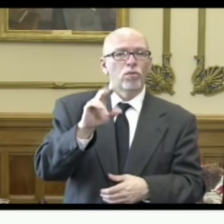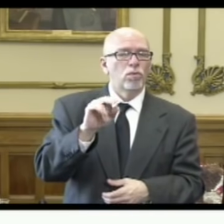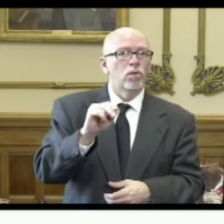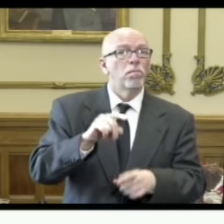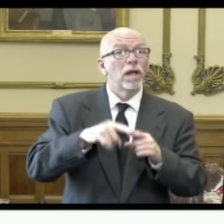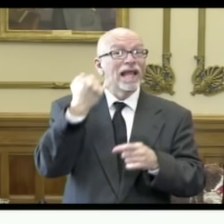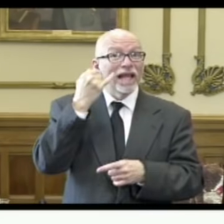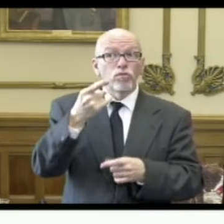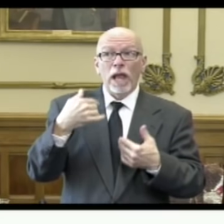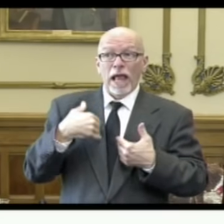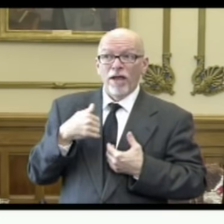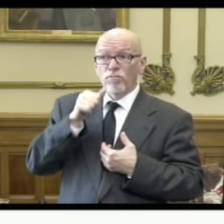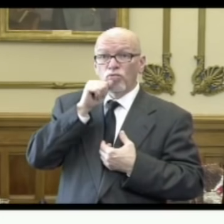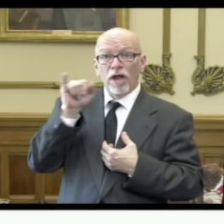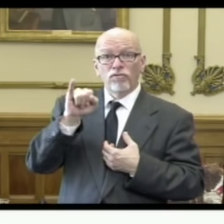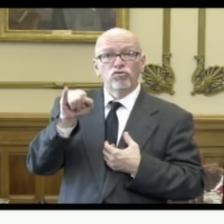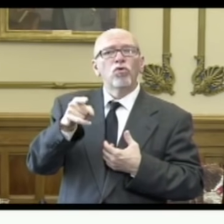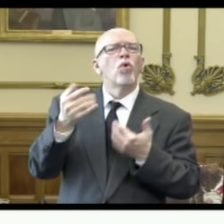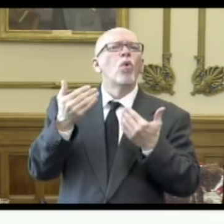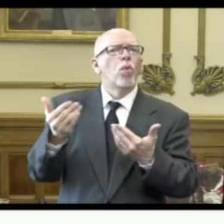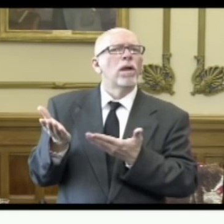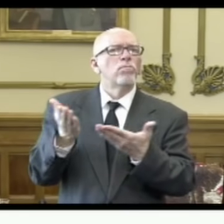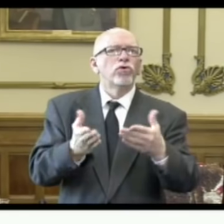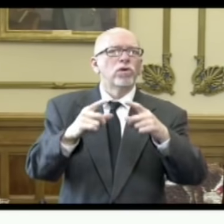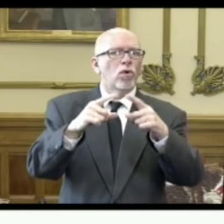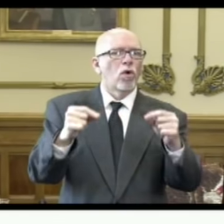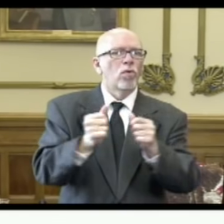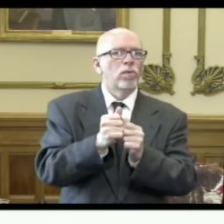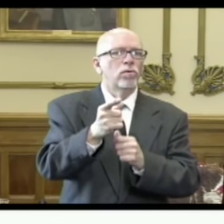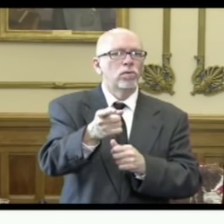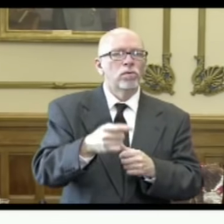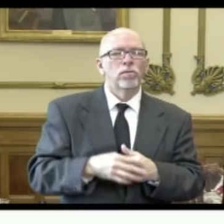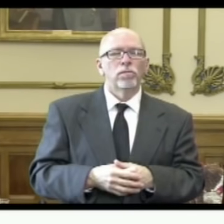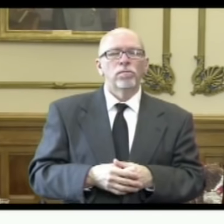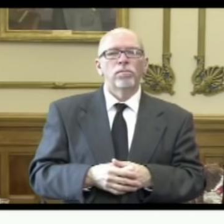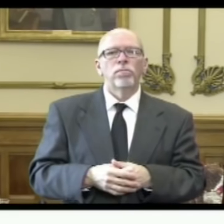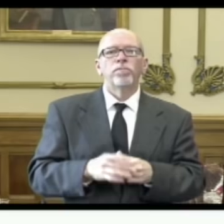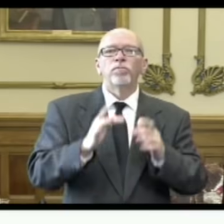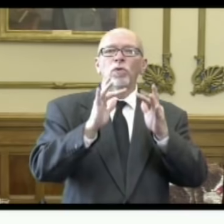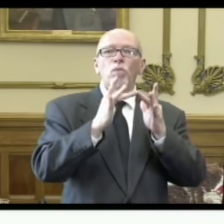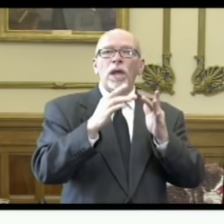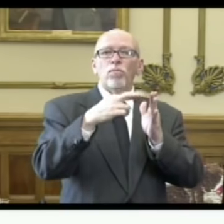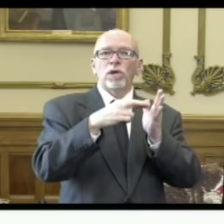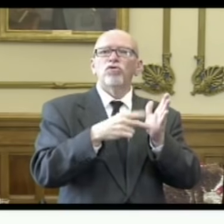IN THE COMING DAYS. NO ONE WILL BE CHARGED FOR TESTING, I'M HAVING INSURANCE IS NOT A REQUIREMENT, BUT IF YOU DO HAVE PRIVATE HEALTH INSURANCE.